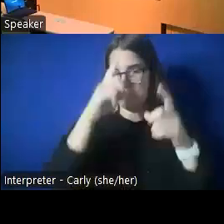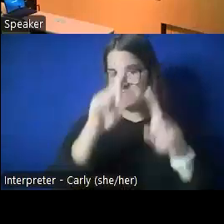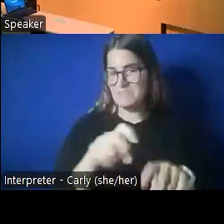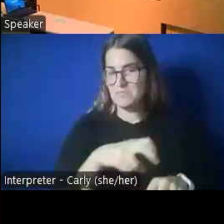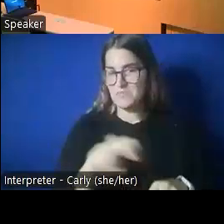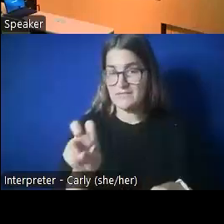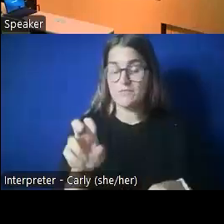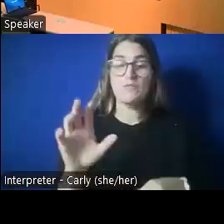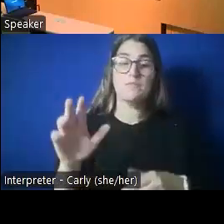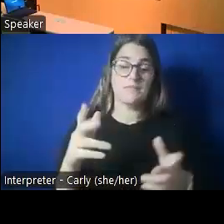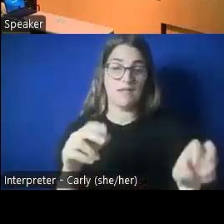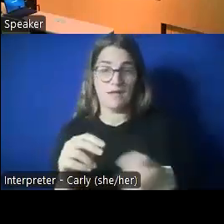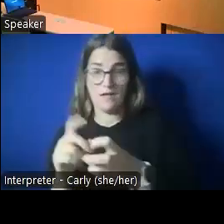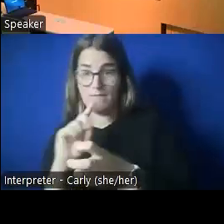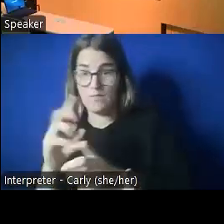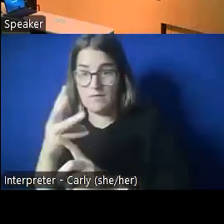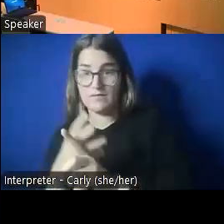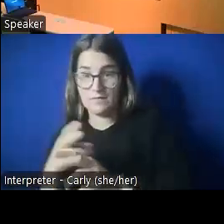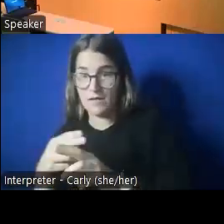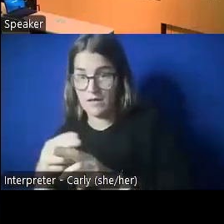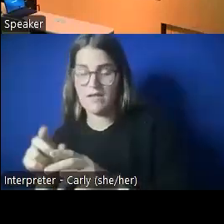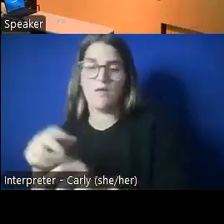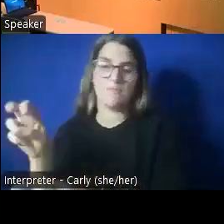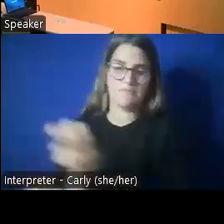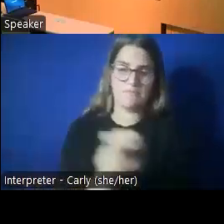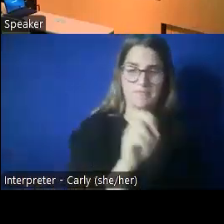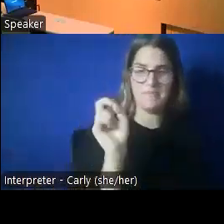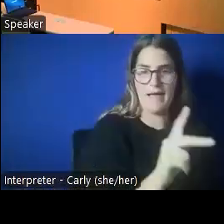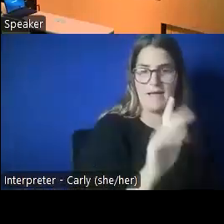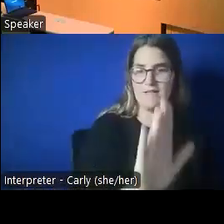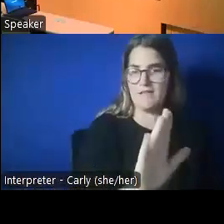with us for a certain amount of time and transfer back to their individual therapists once they've